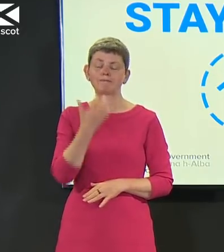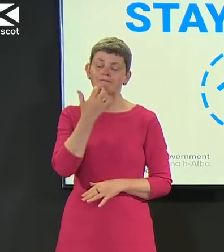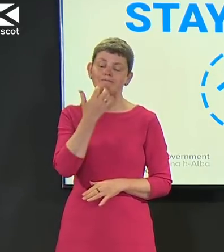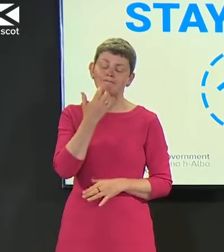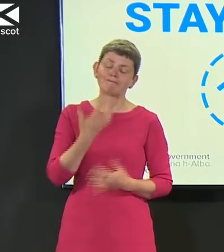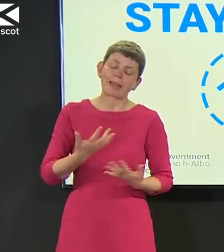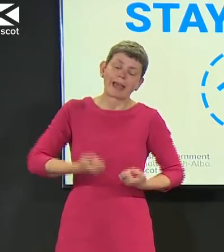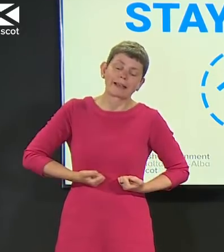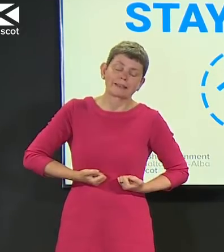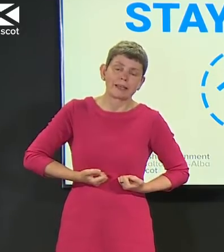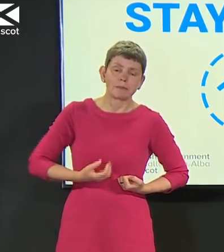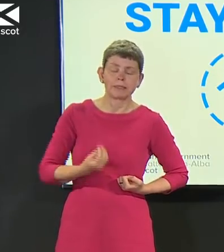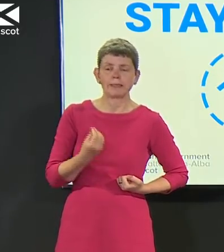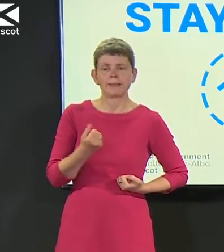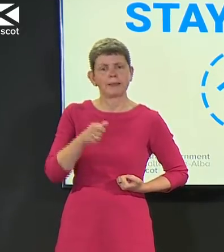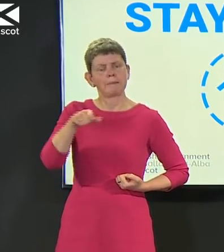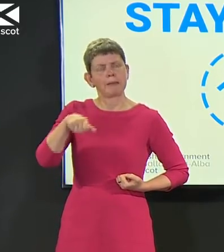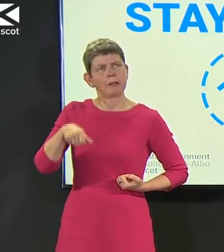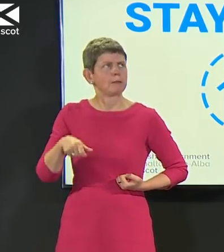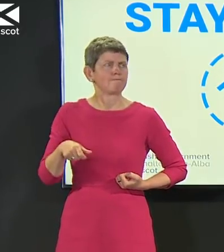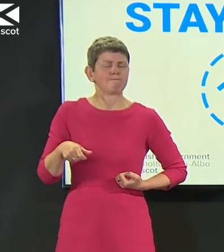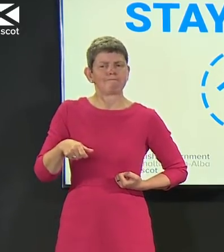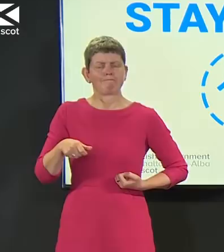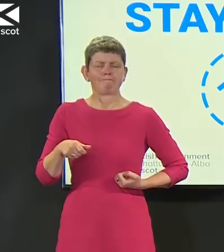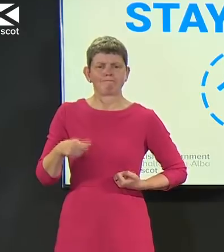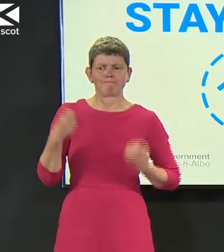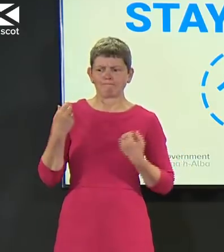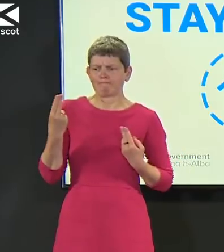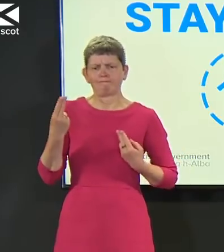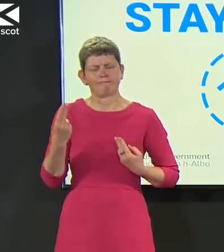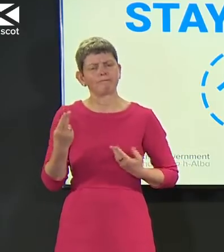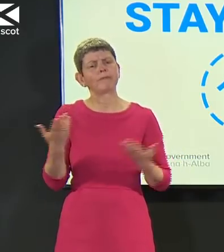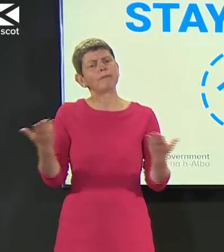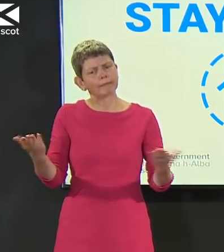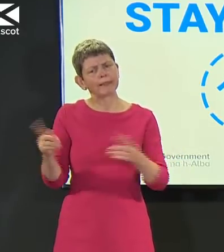people are responsible about their own health the healthy people they love but i think the